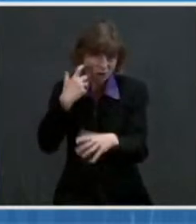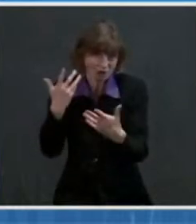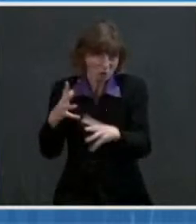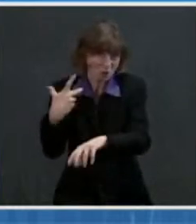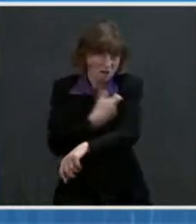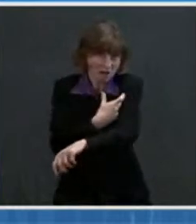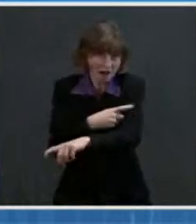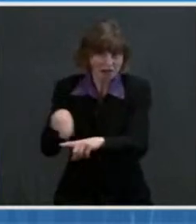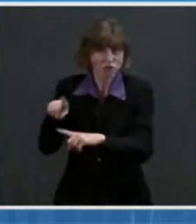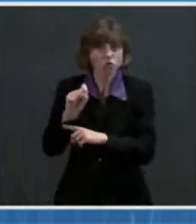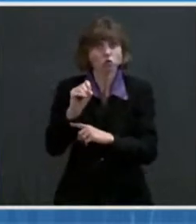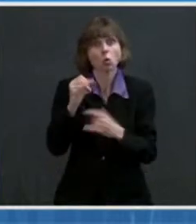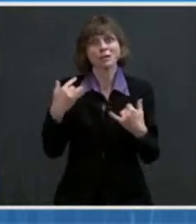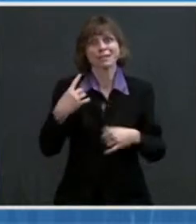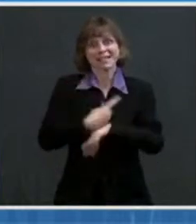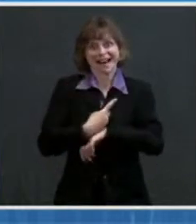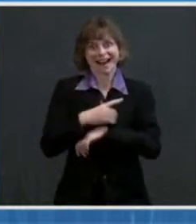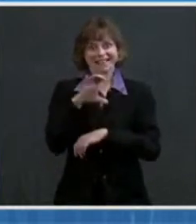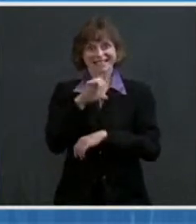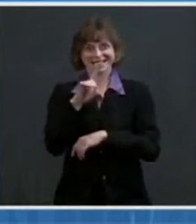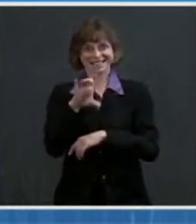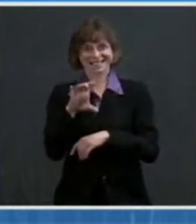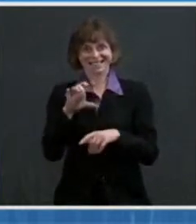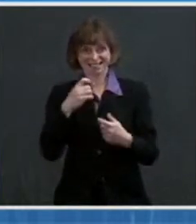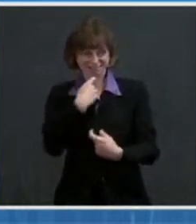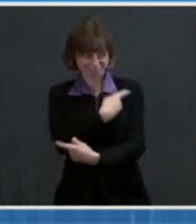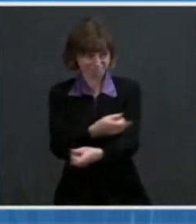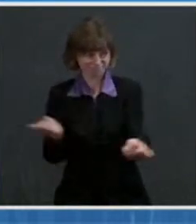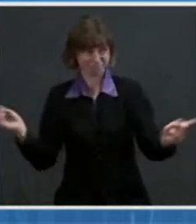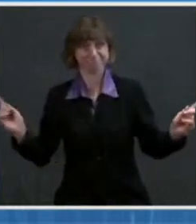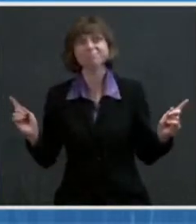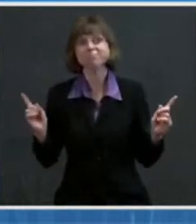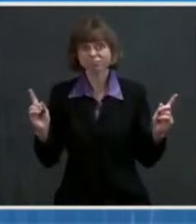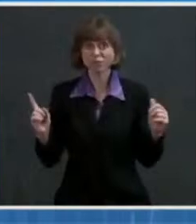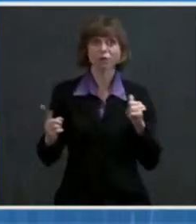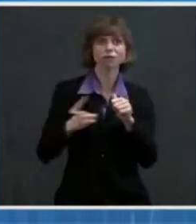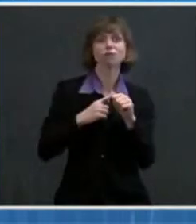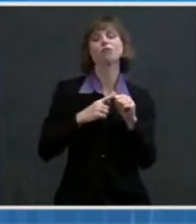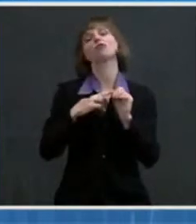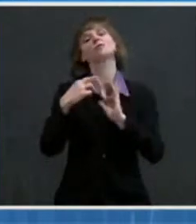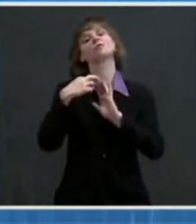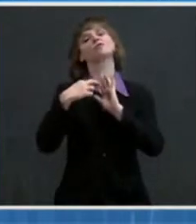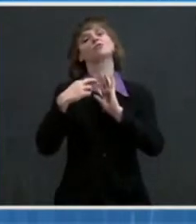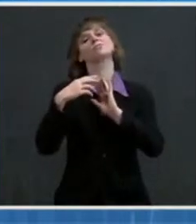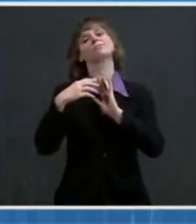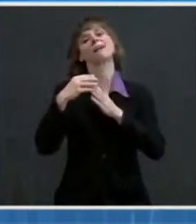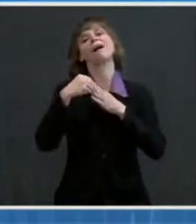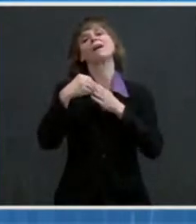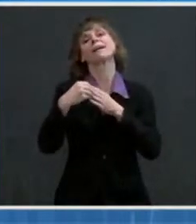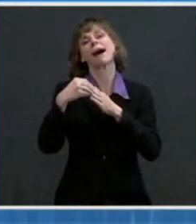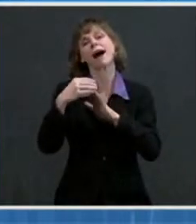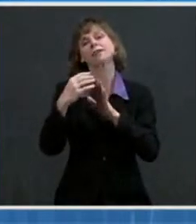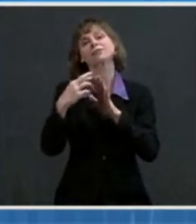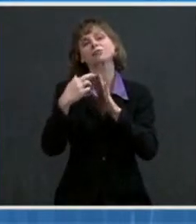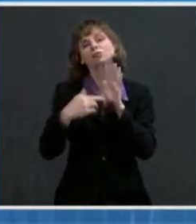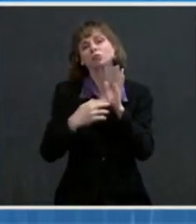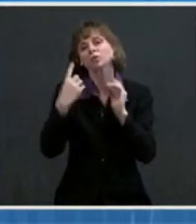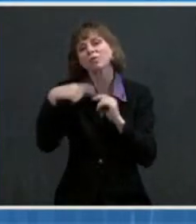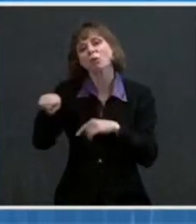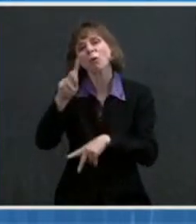LOW RISK TO THEMSELVES. THIS IS WHY TODAY CDC IS ISSUED